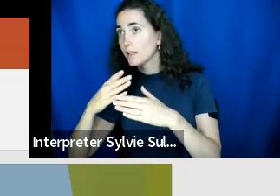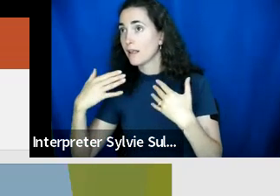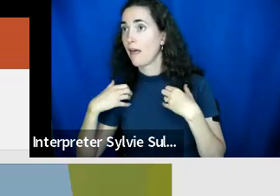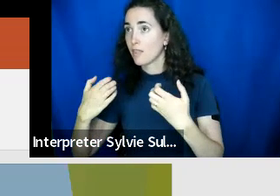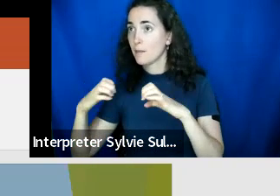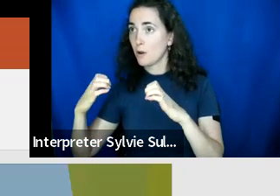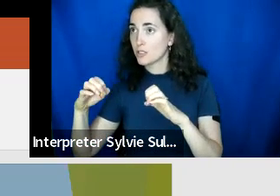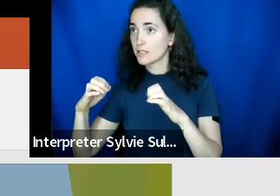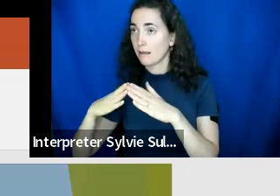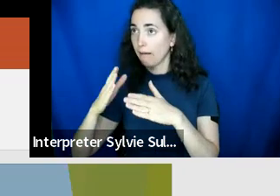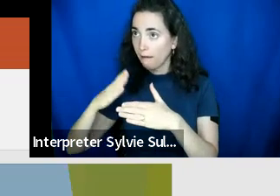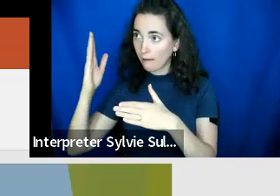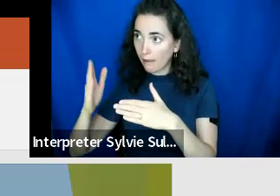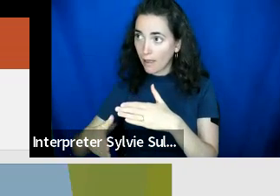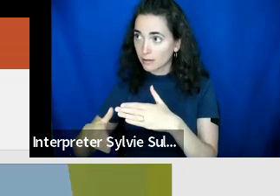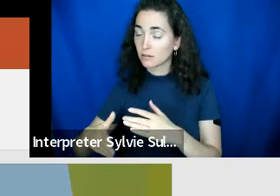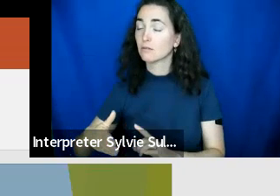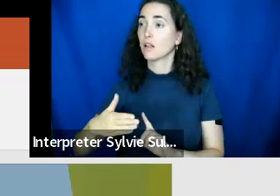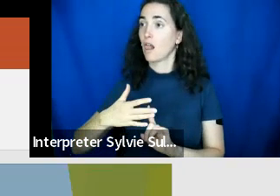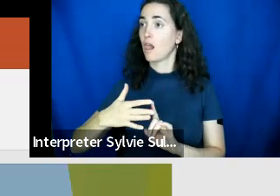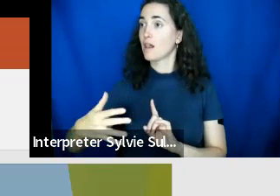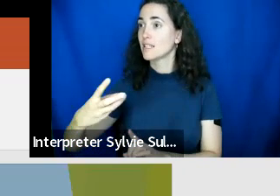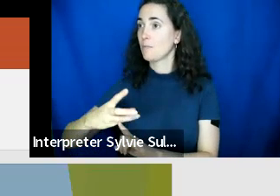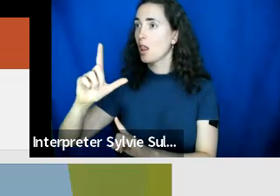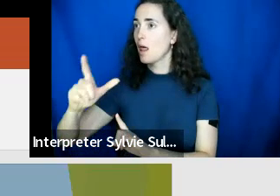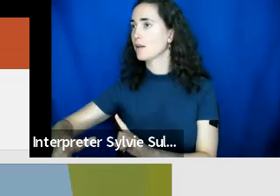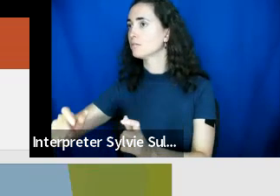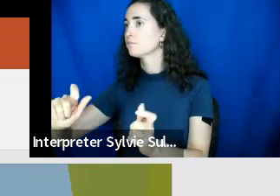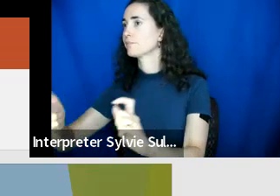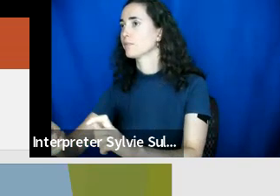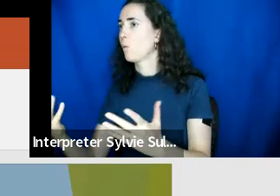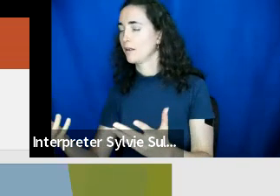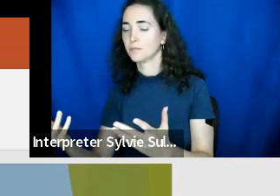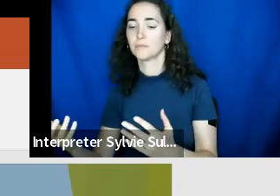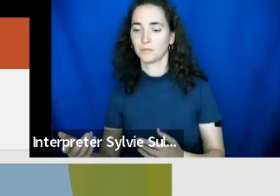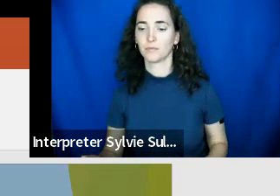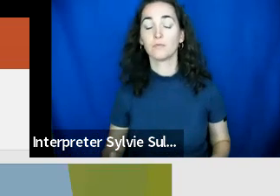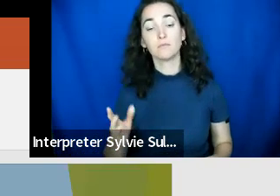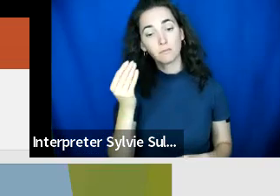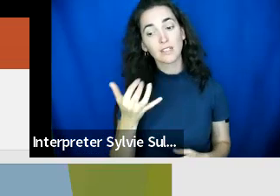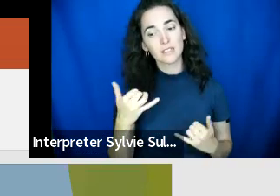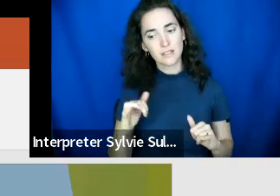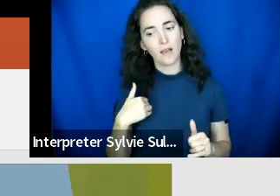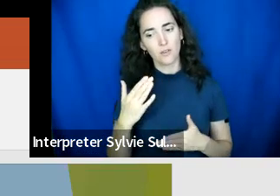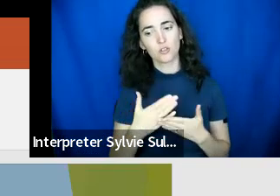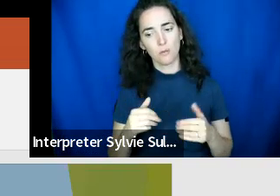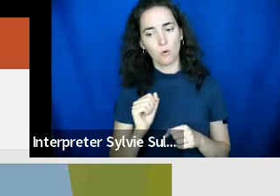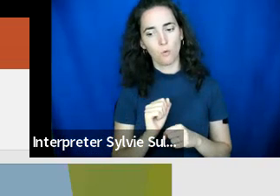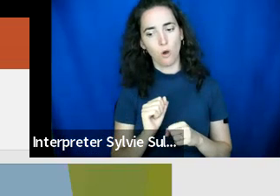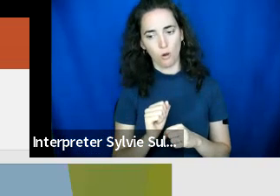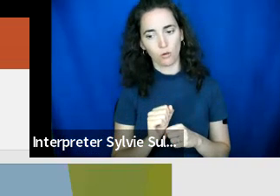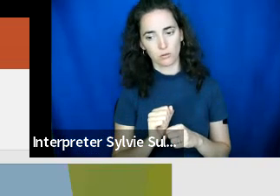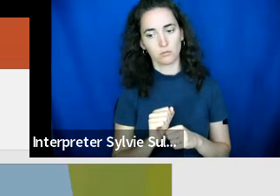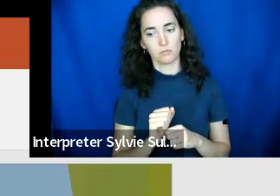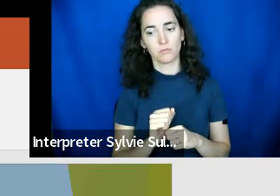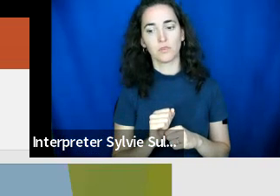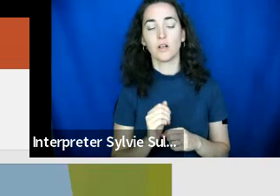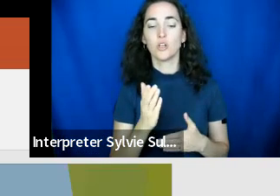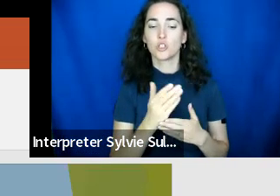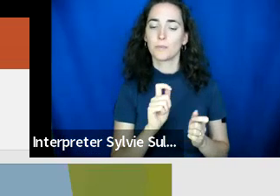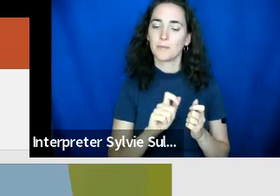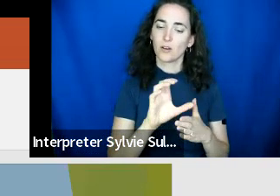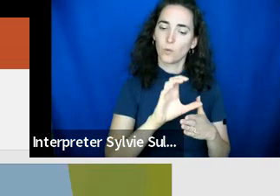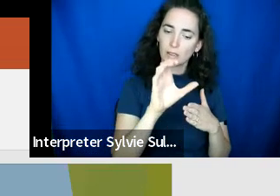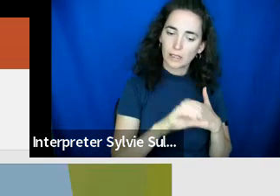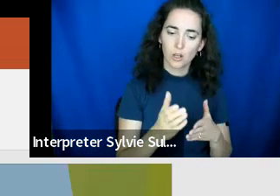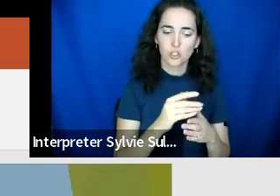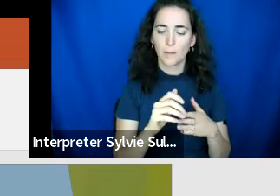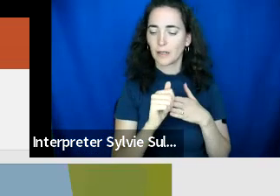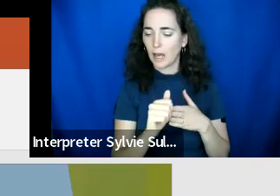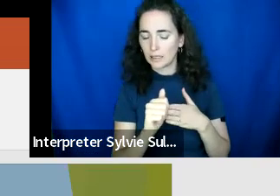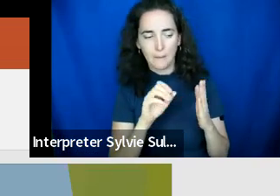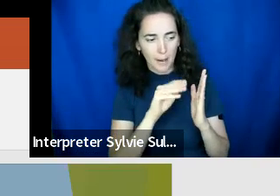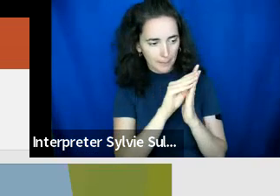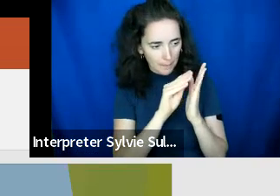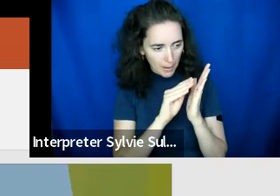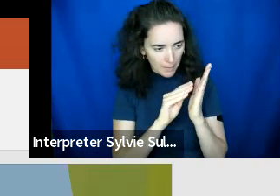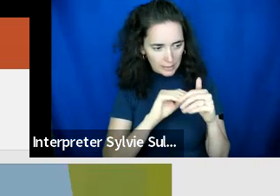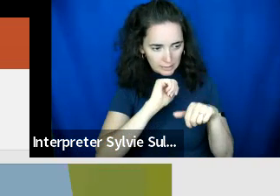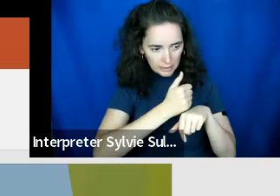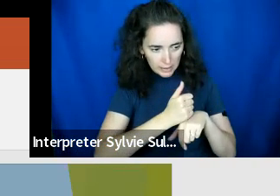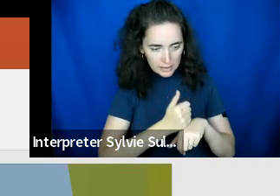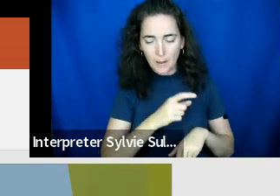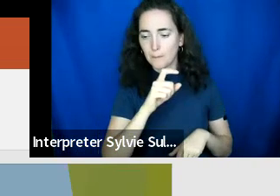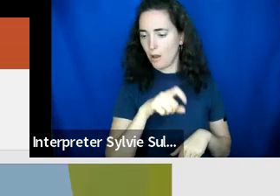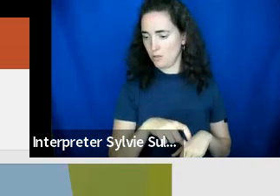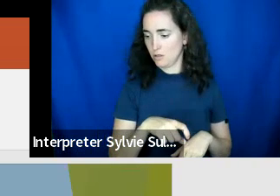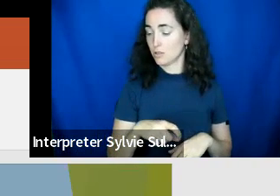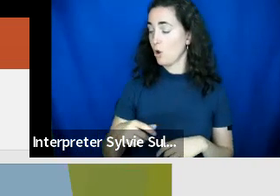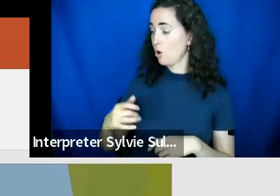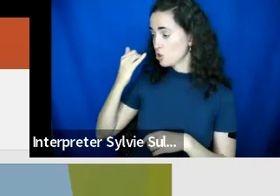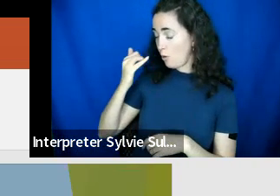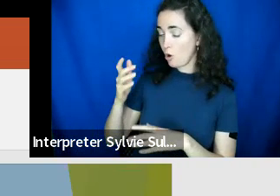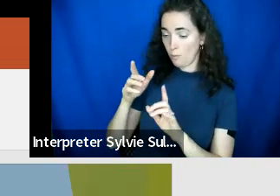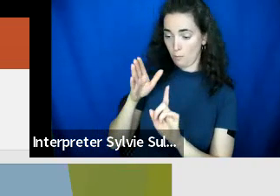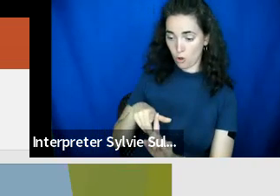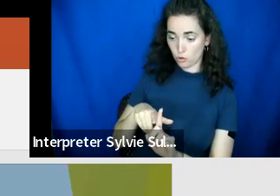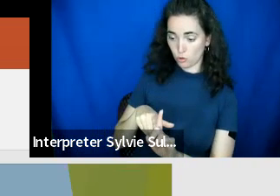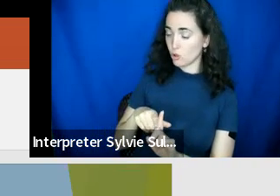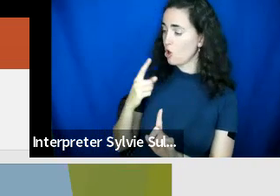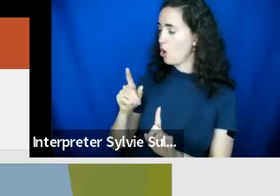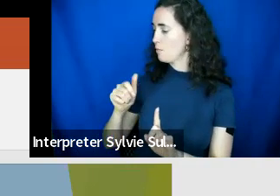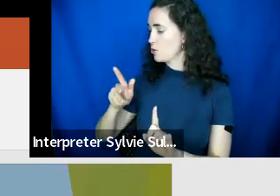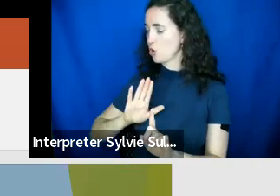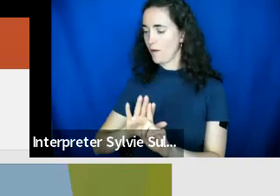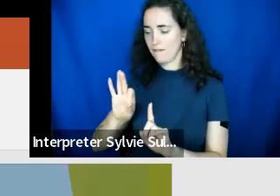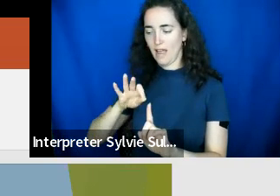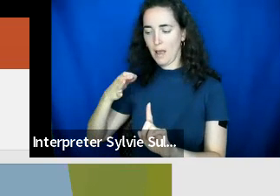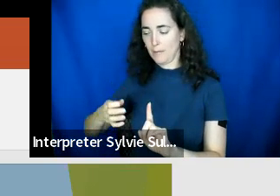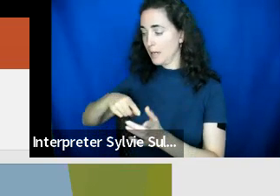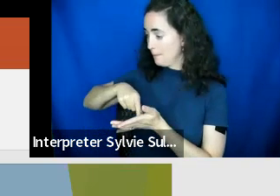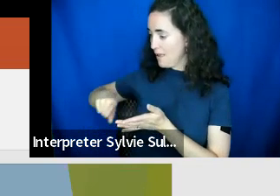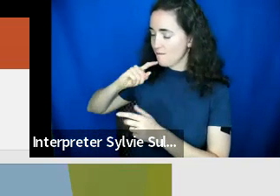6 months after the public health emergency, we do still have some work to do on defining specific criteria and guidelines that have to be in place related to family as paid caregiver, and using virtual visits and within